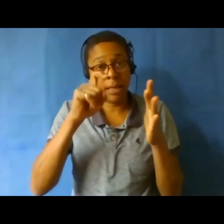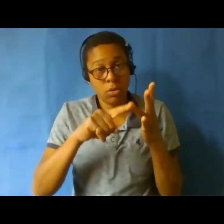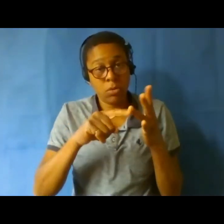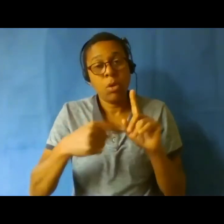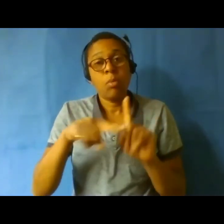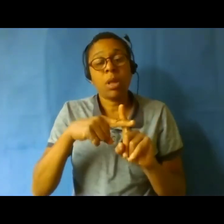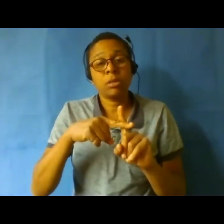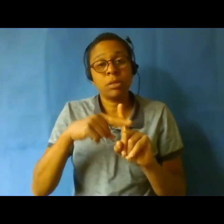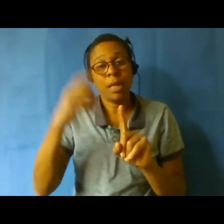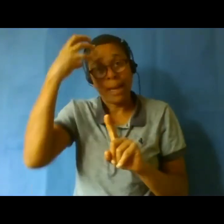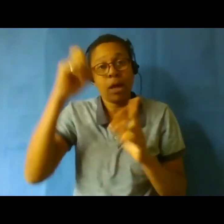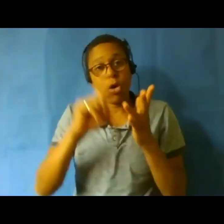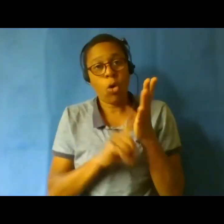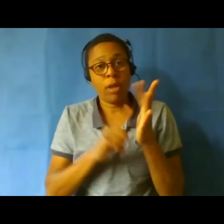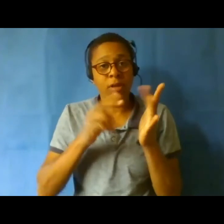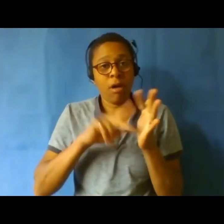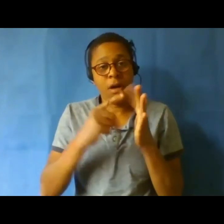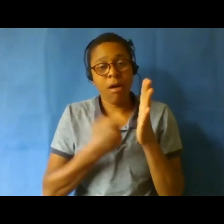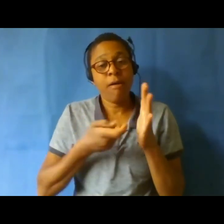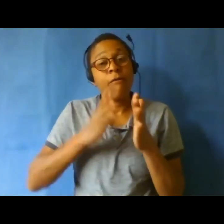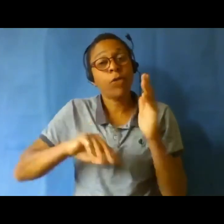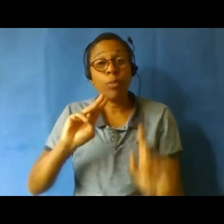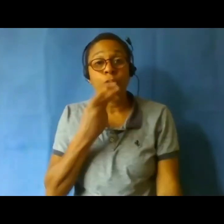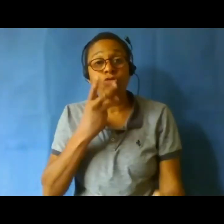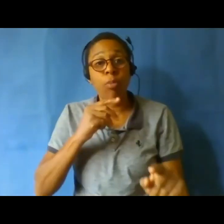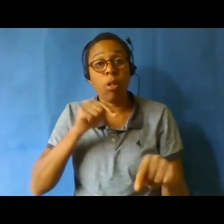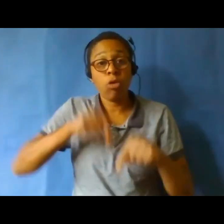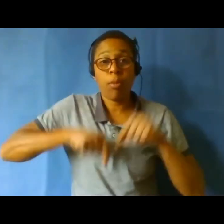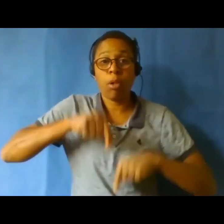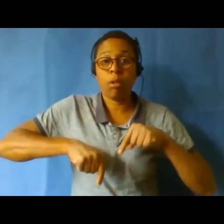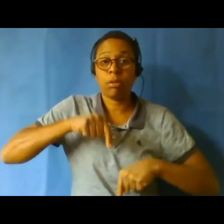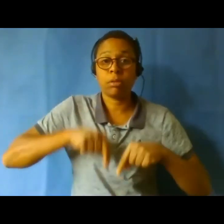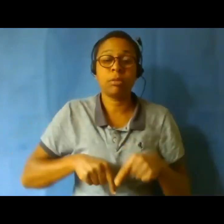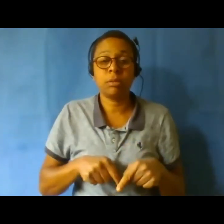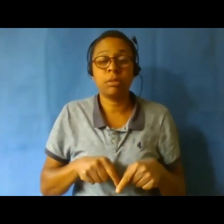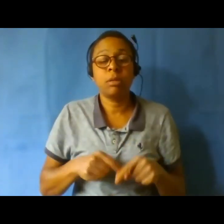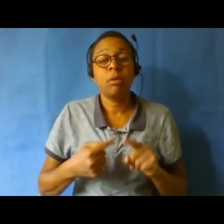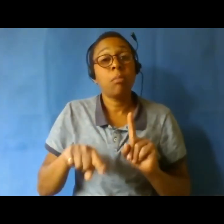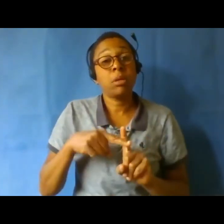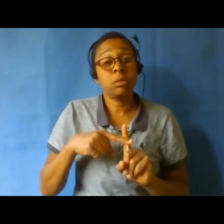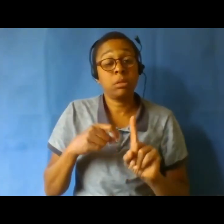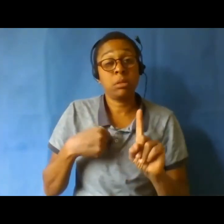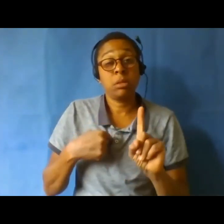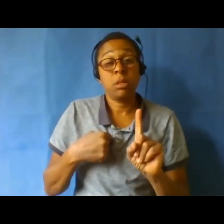and just a content node for Black Lives Matter, racism, ableism